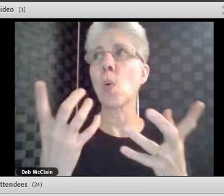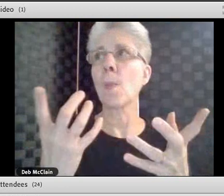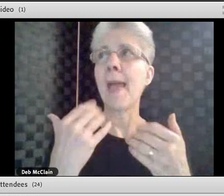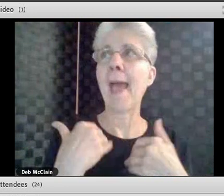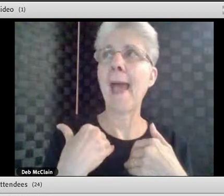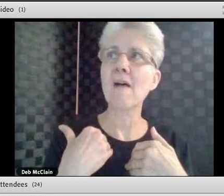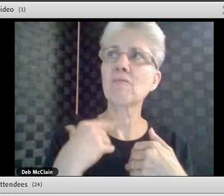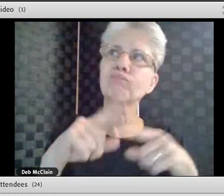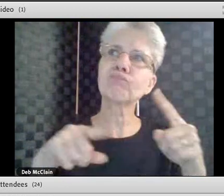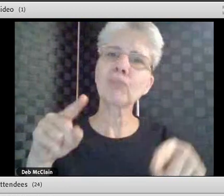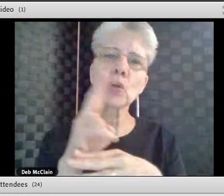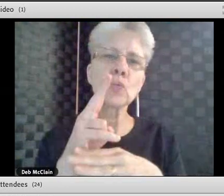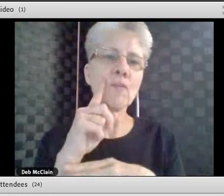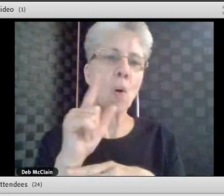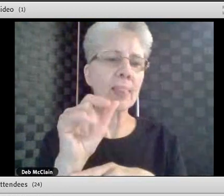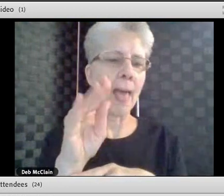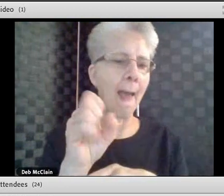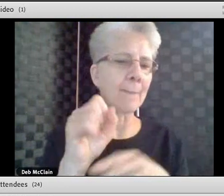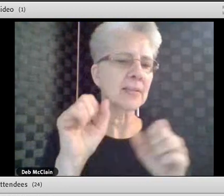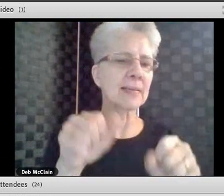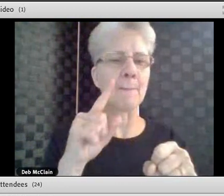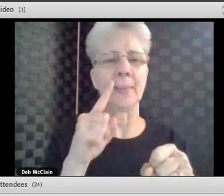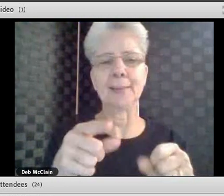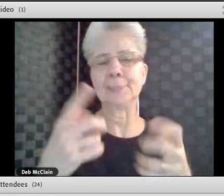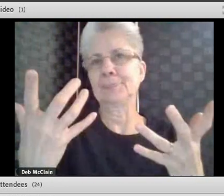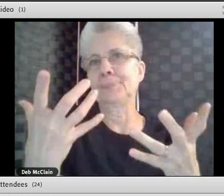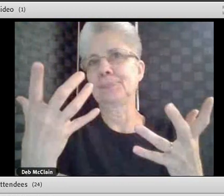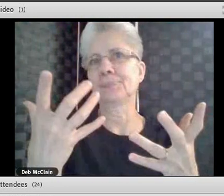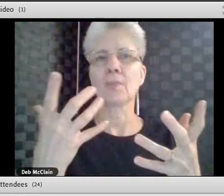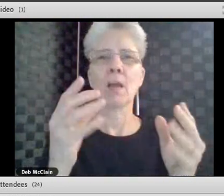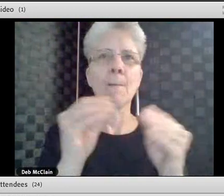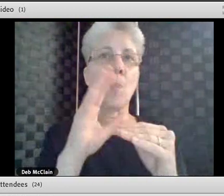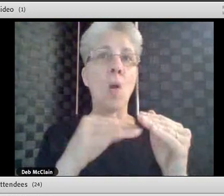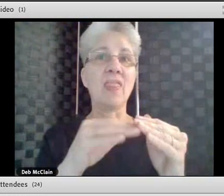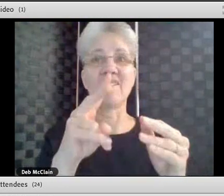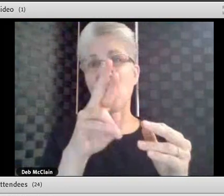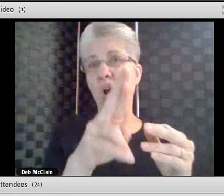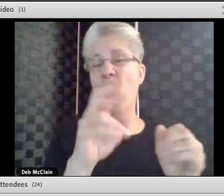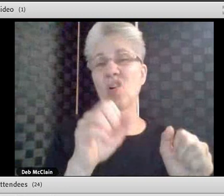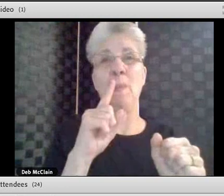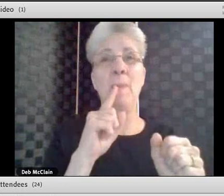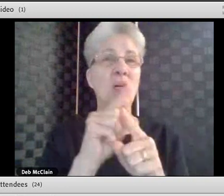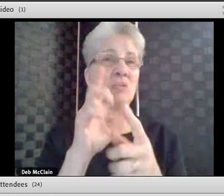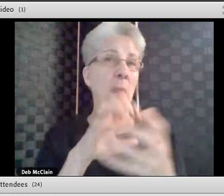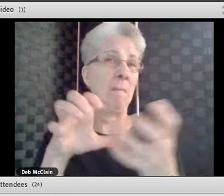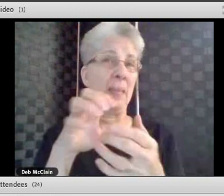You can also have different uses for the labs. It can be, you know, more than just virtual reality.